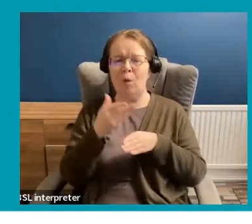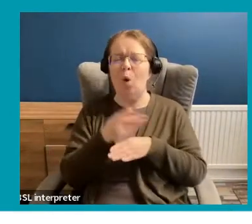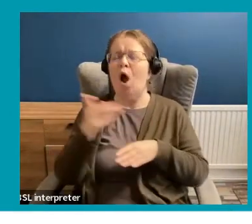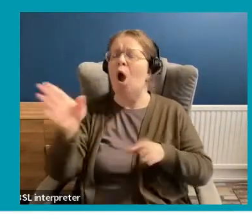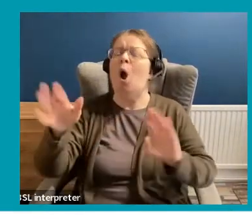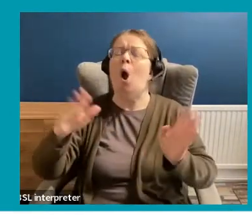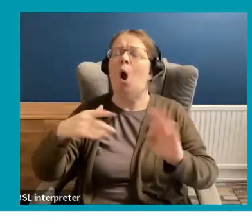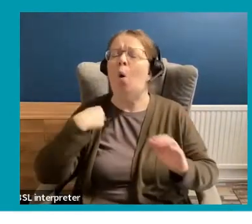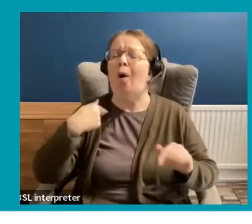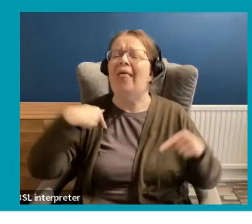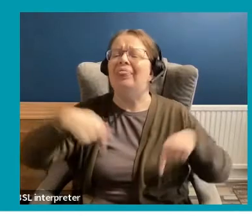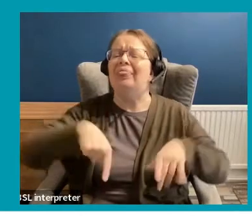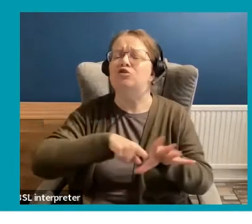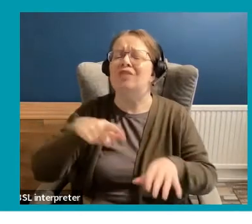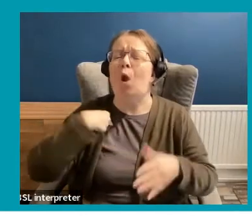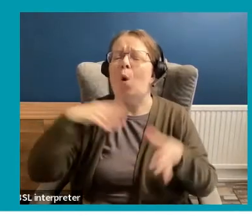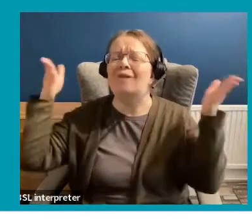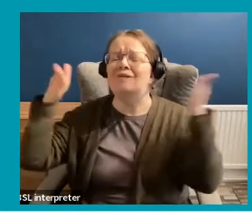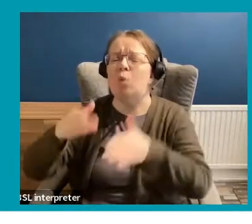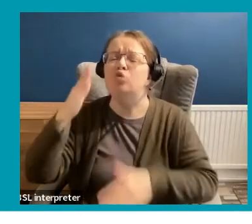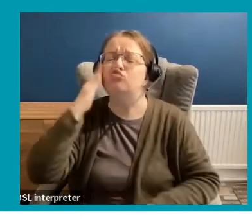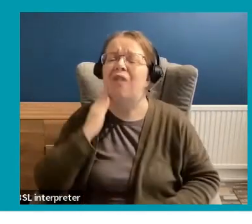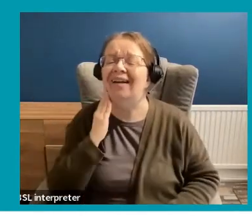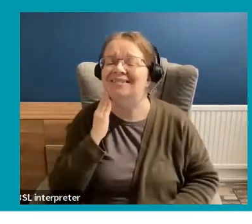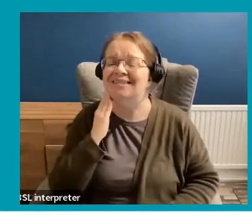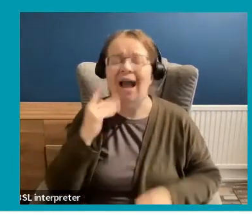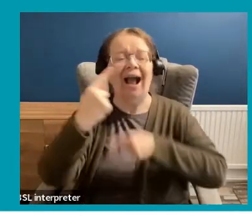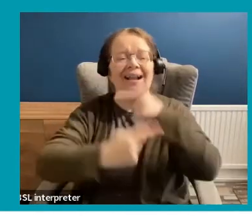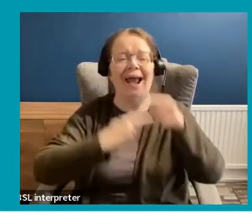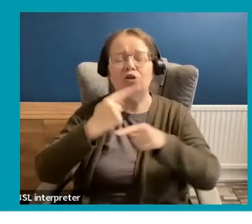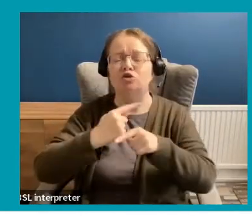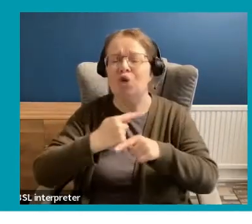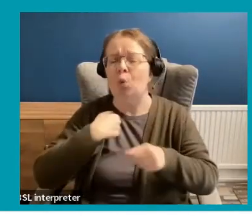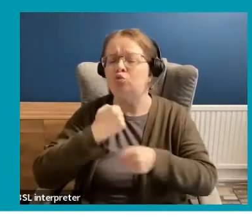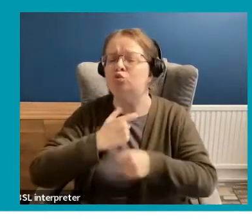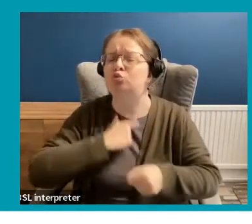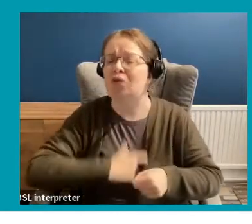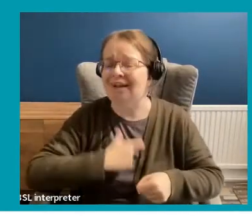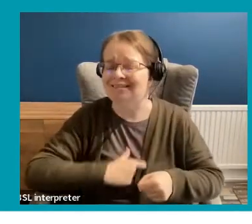race this year and next year we will do gender in the year after that we will do disability.